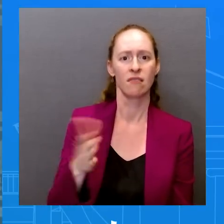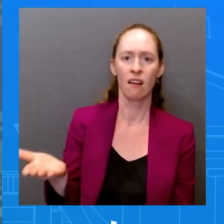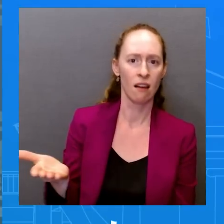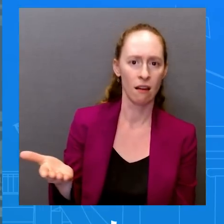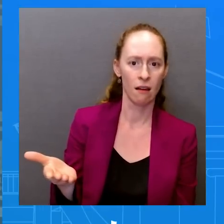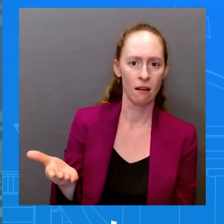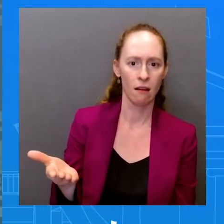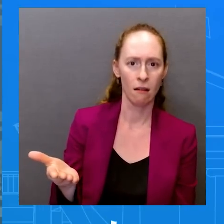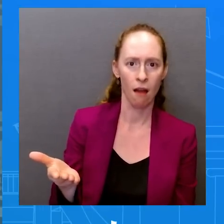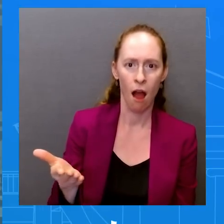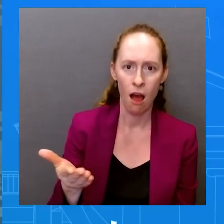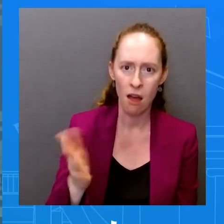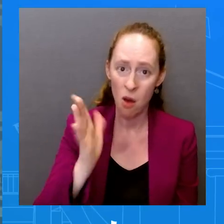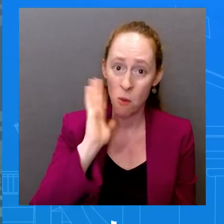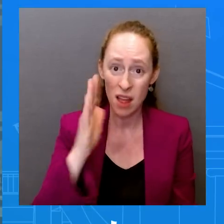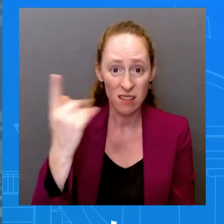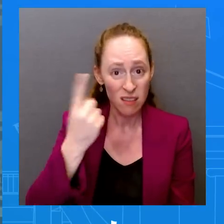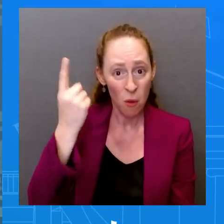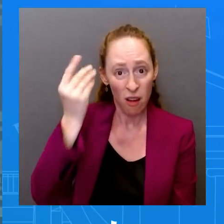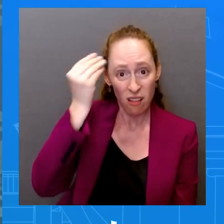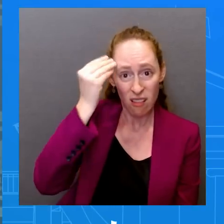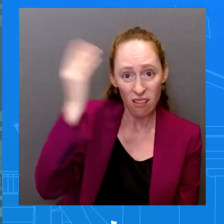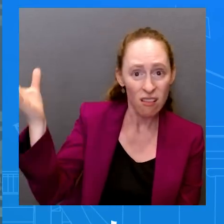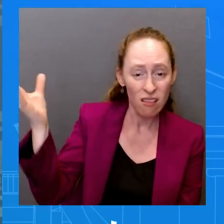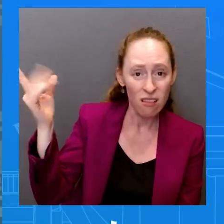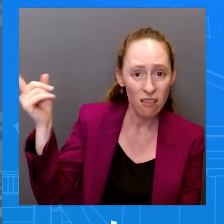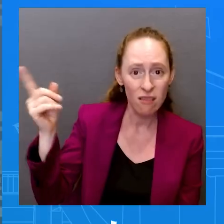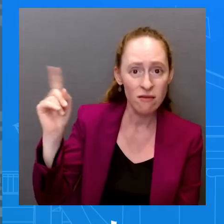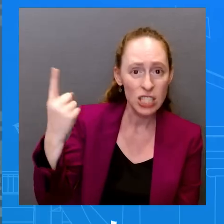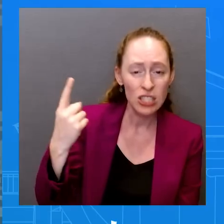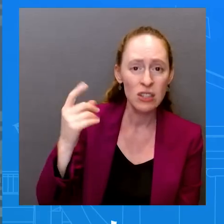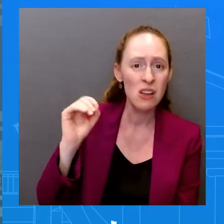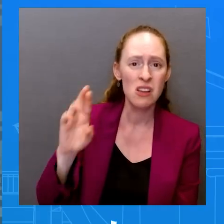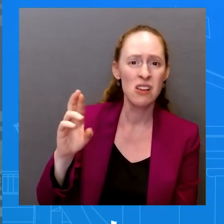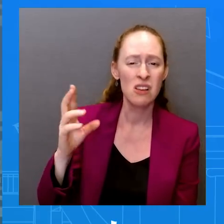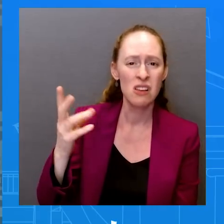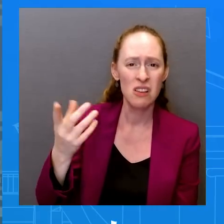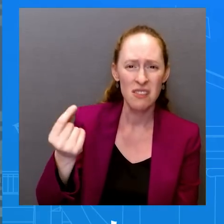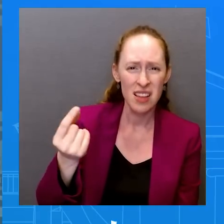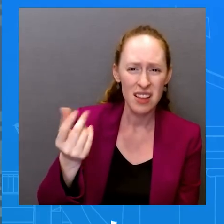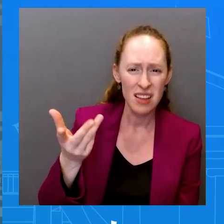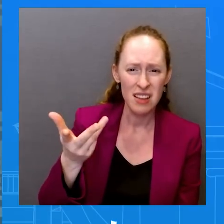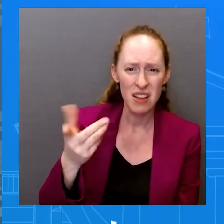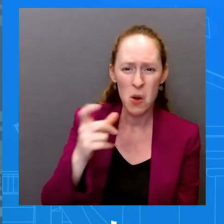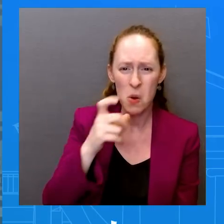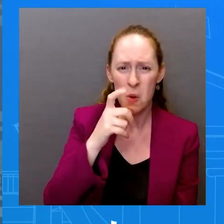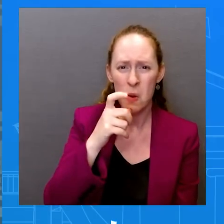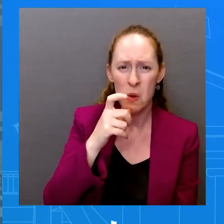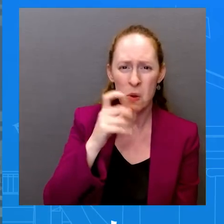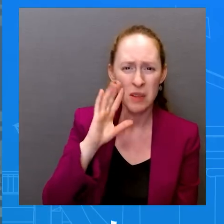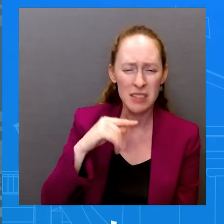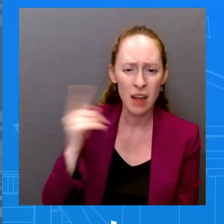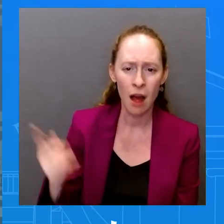we just feel having those conversations at that time is inappropriate. Clearly, if anything is to share, we will share that.